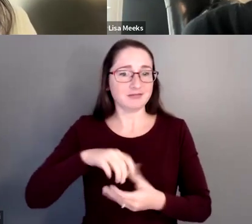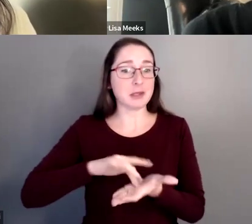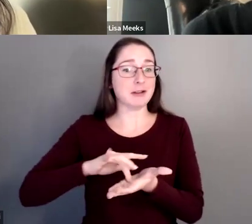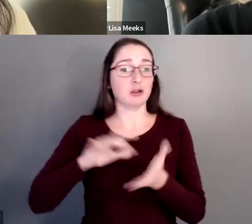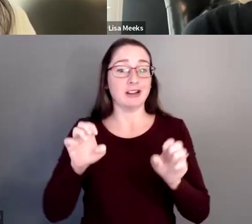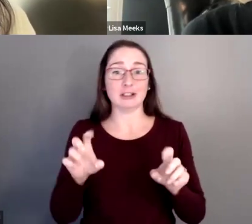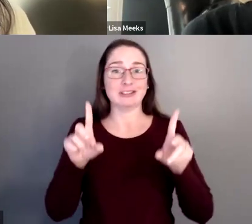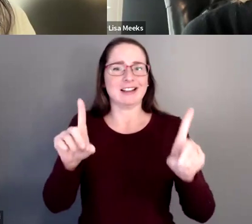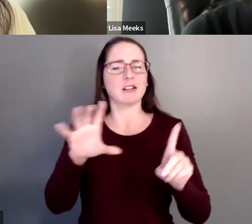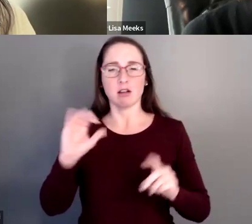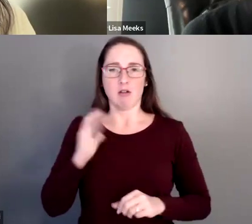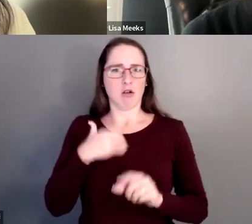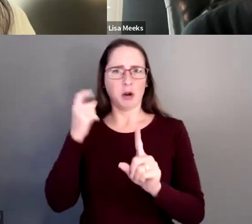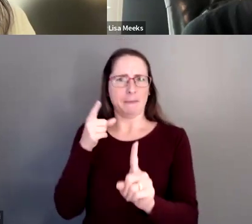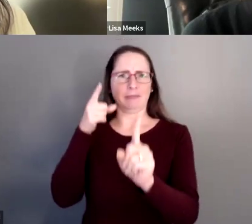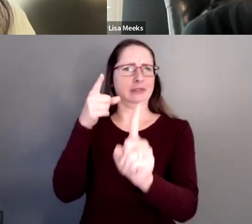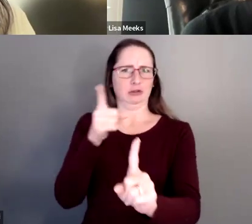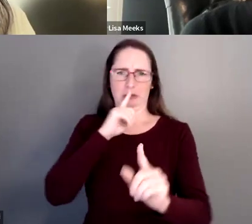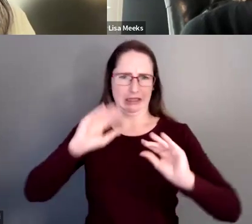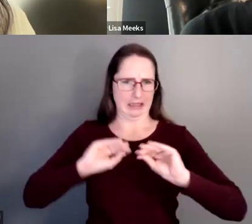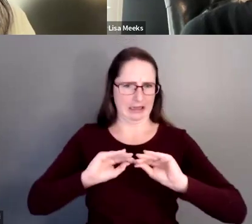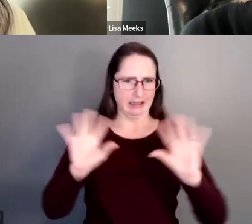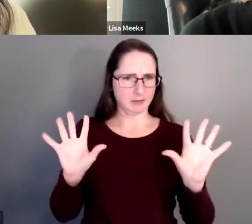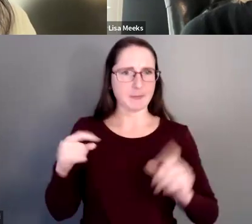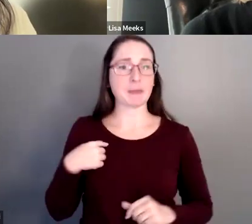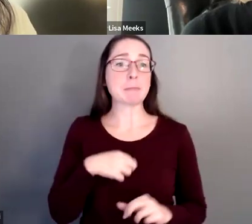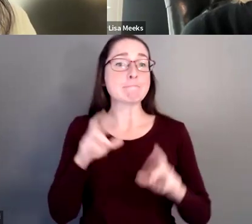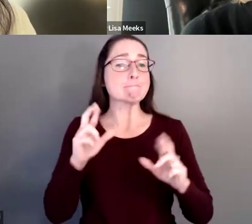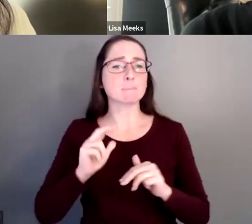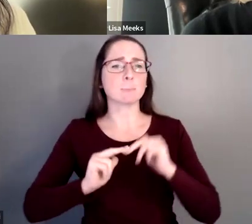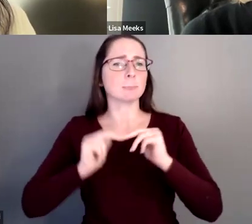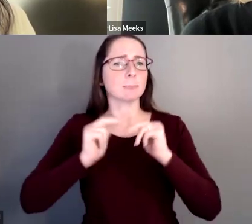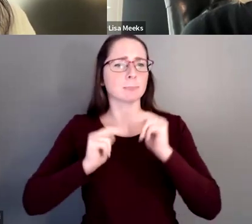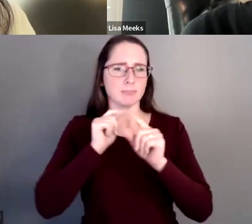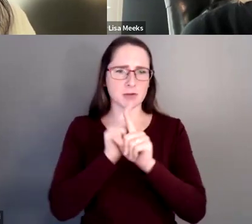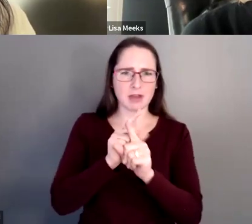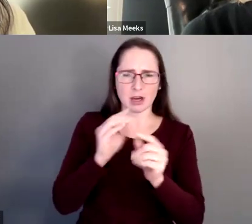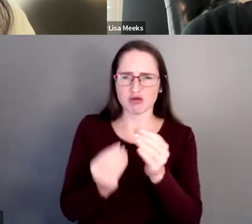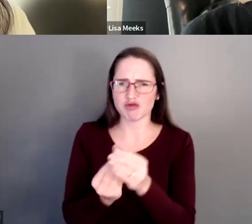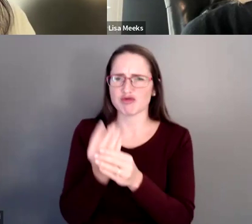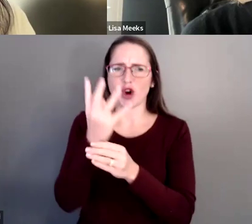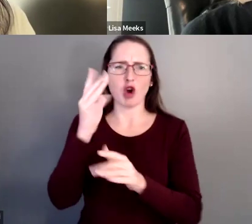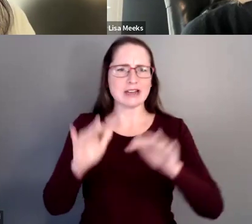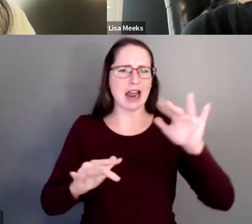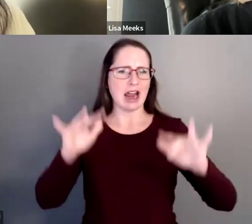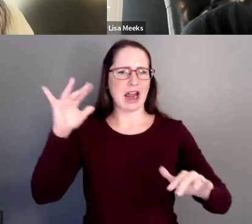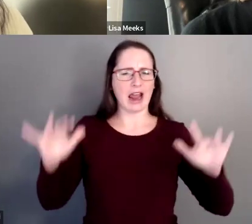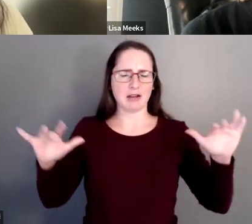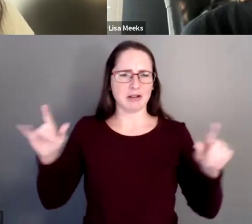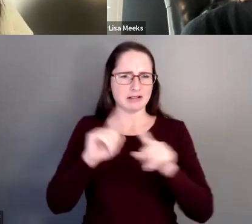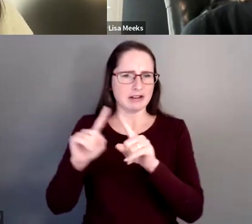consortium is dedicated to disability and inclusion in medical education. And our mission is very clear. We hope to build, mentor,